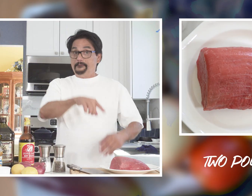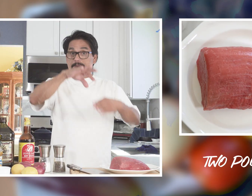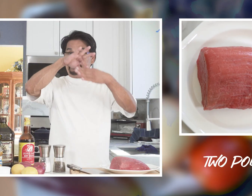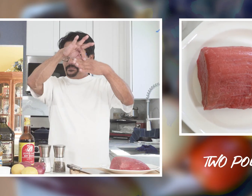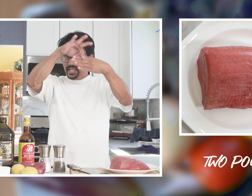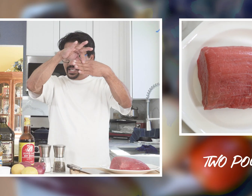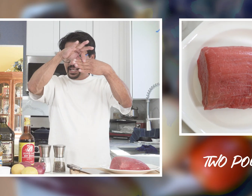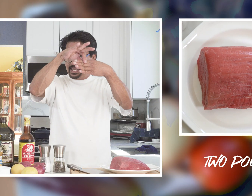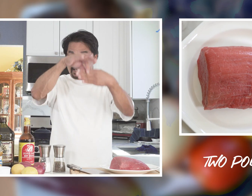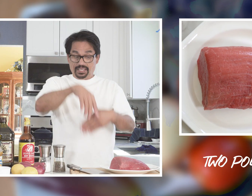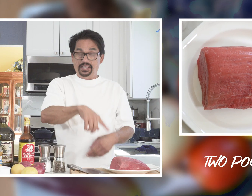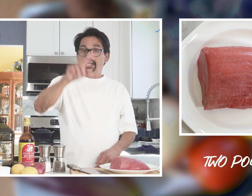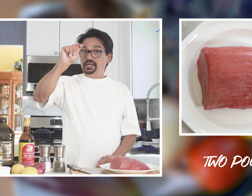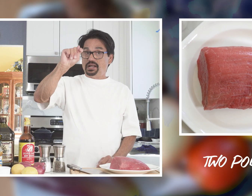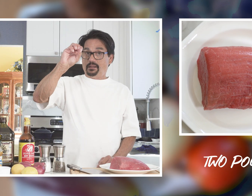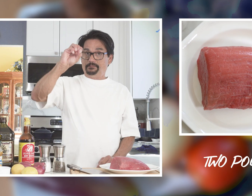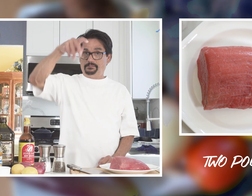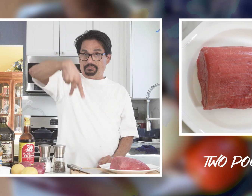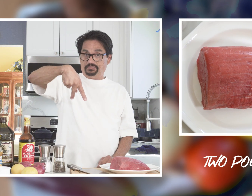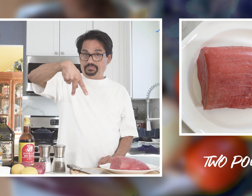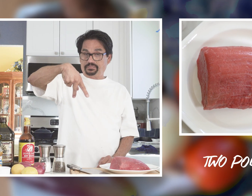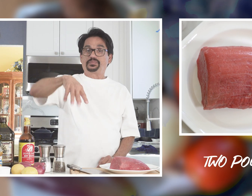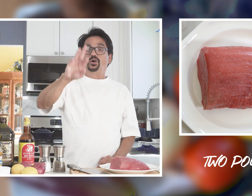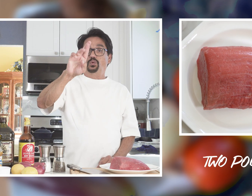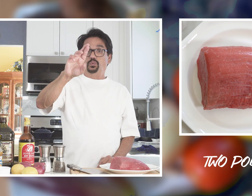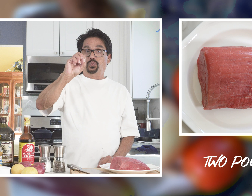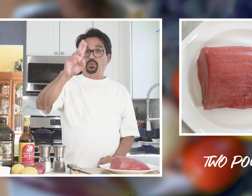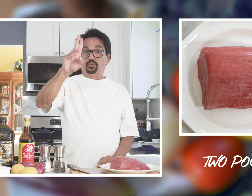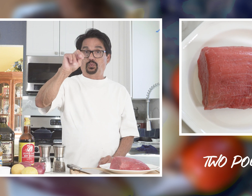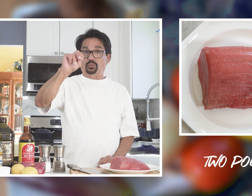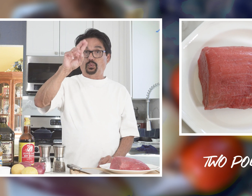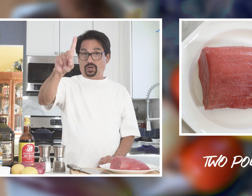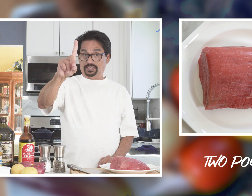Top Round